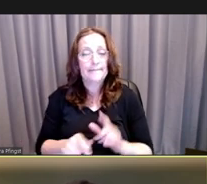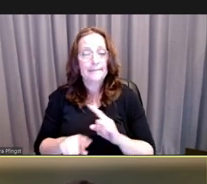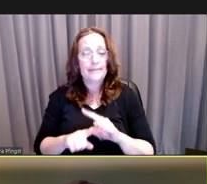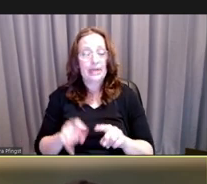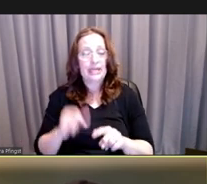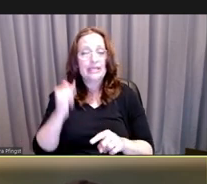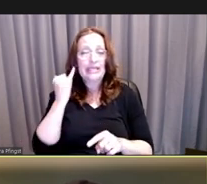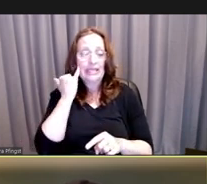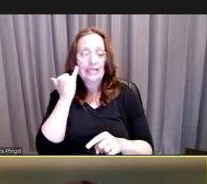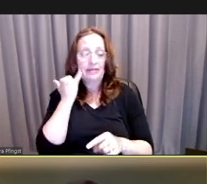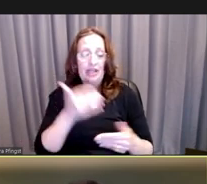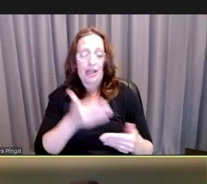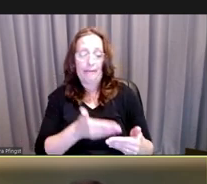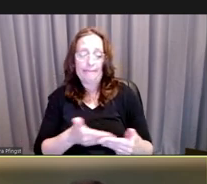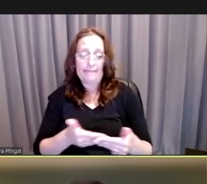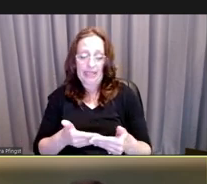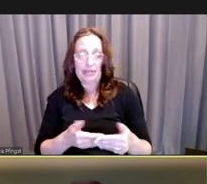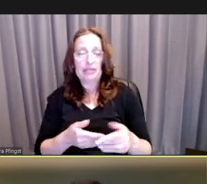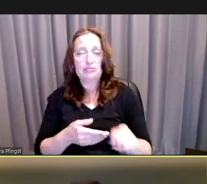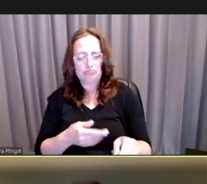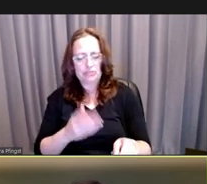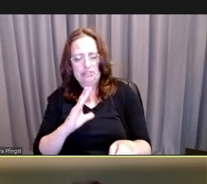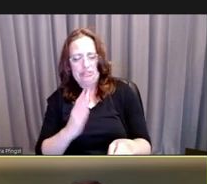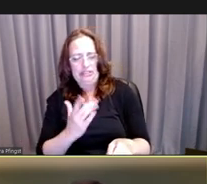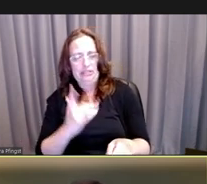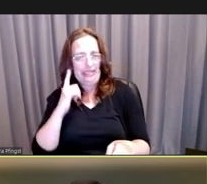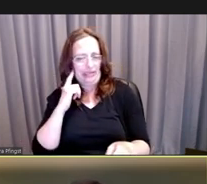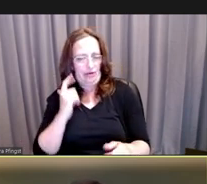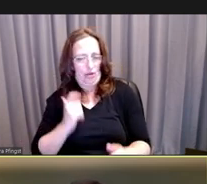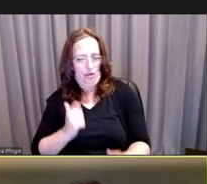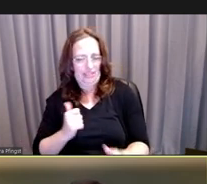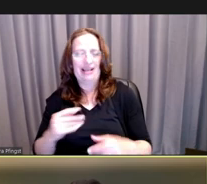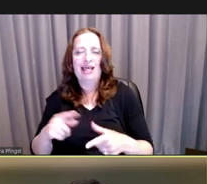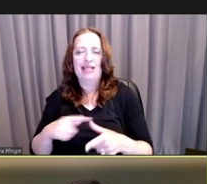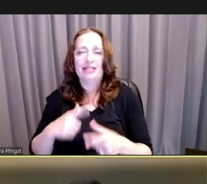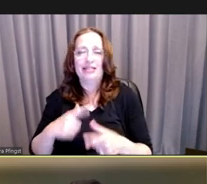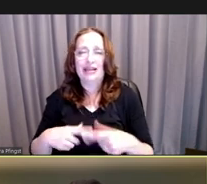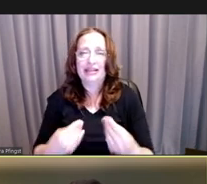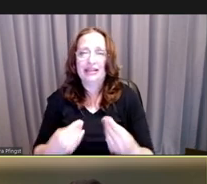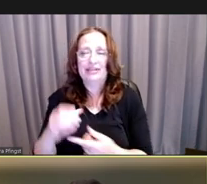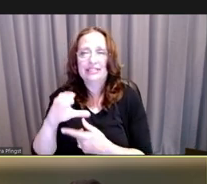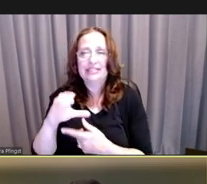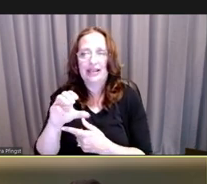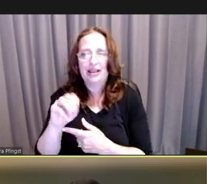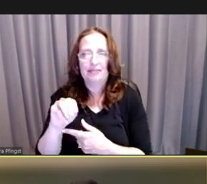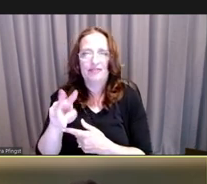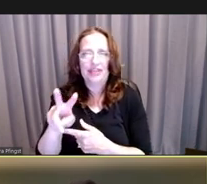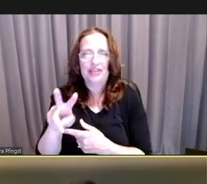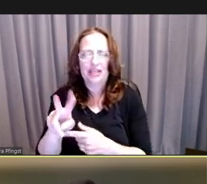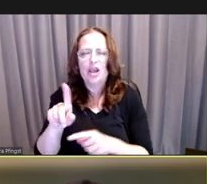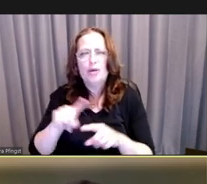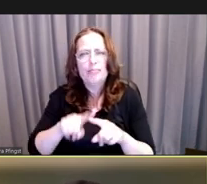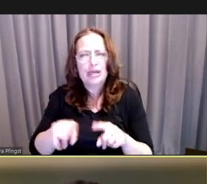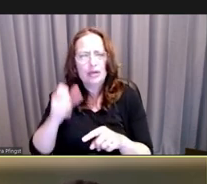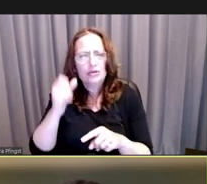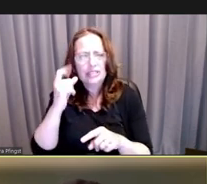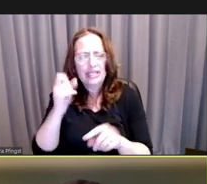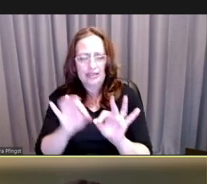screening. They're then doing CMV testing. And the timing of this testing is critical. I'll talk more about that in a second. But it's worth noting that it's not the